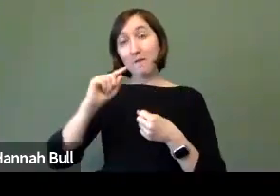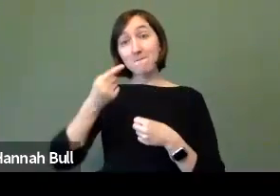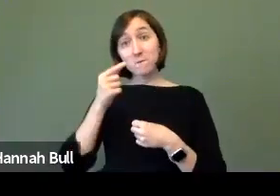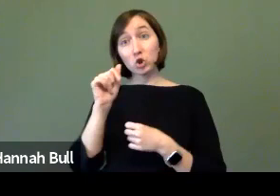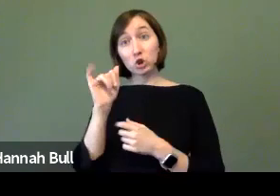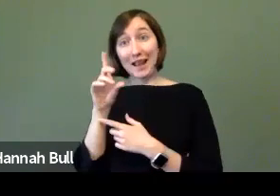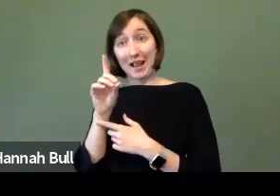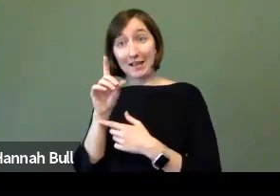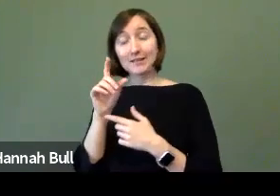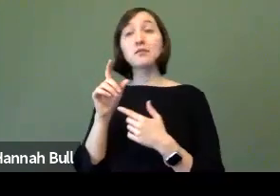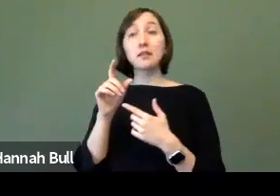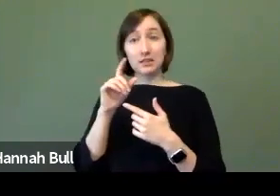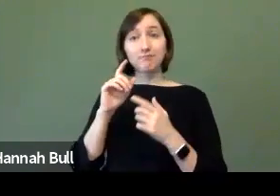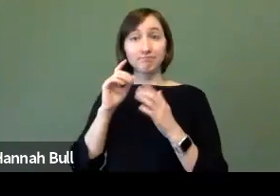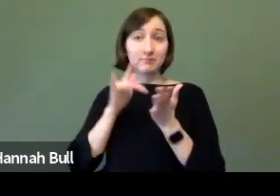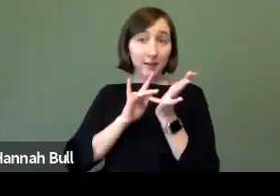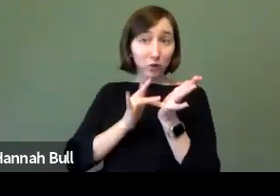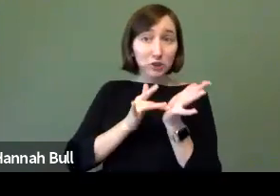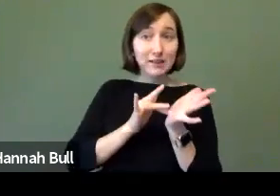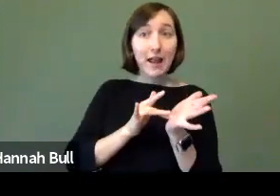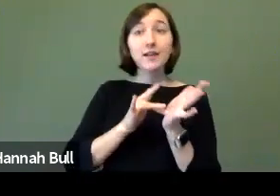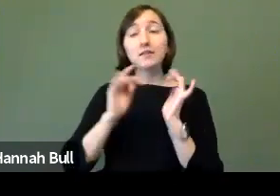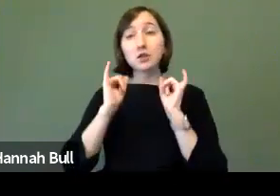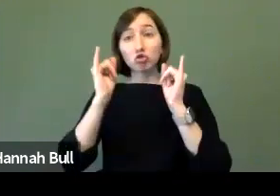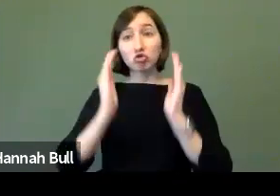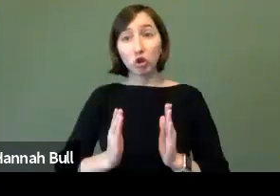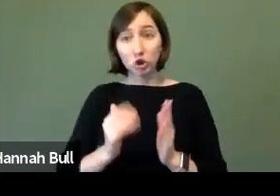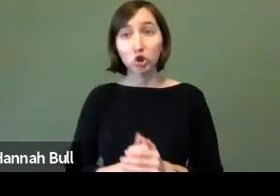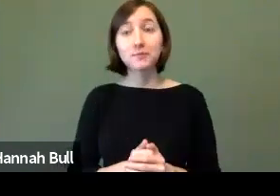It really is— what we're trying to do is make mental health